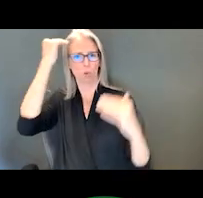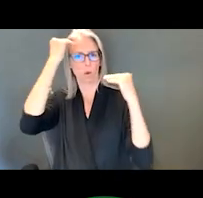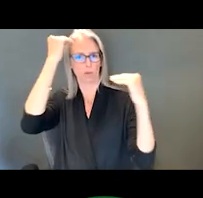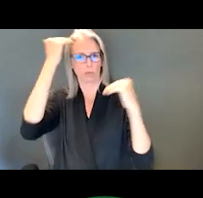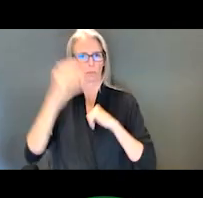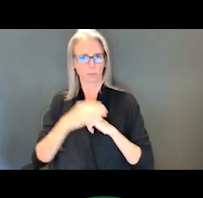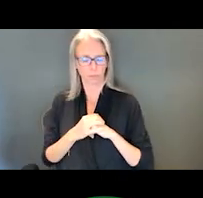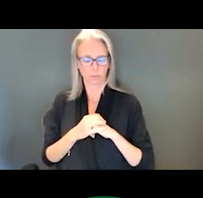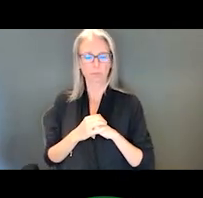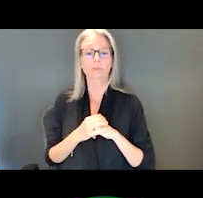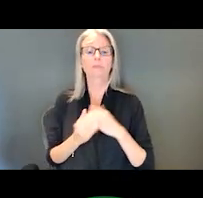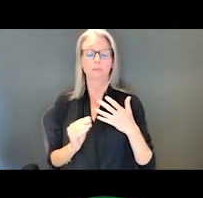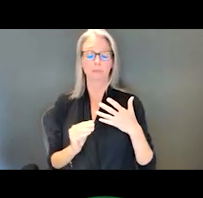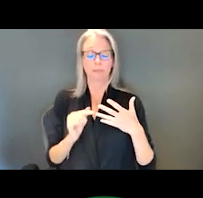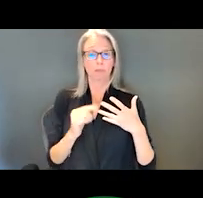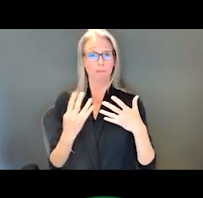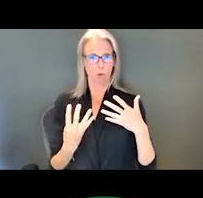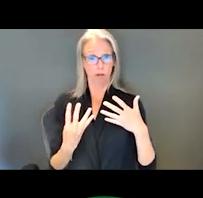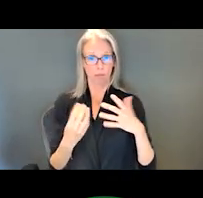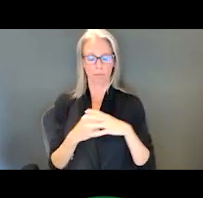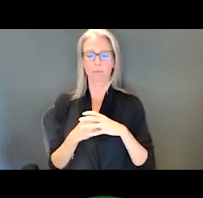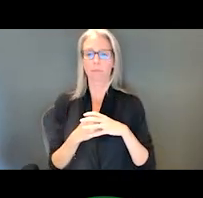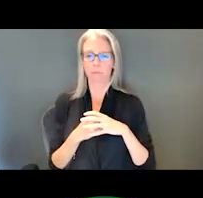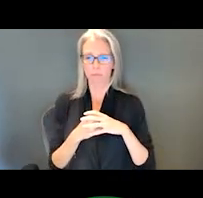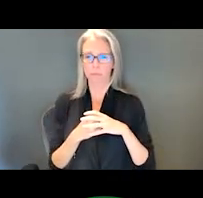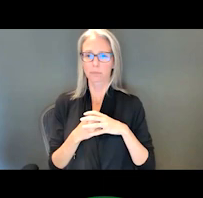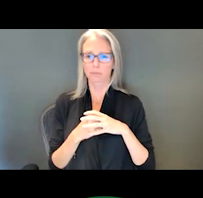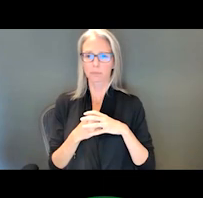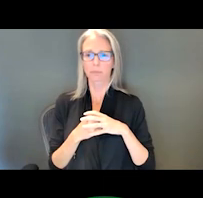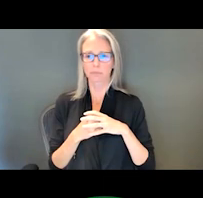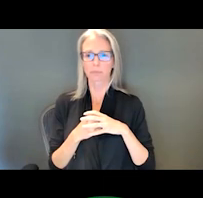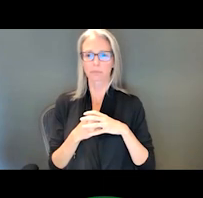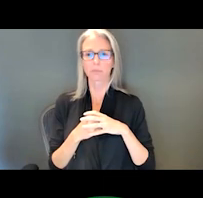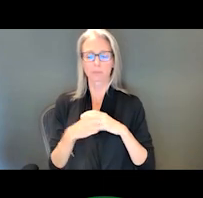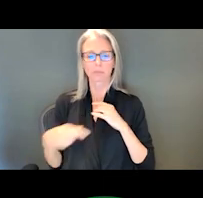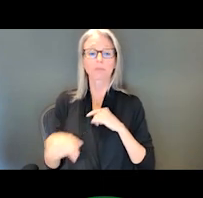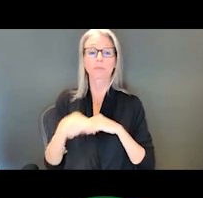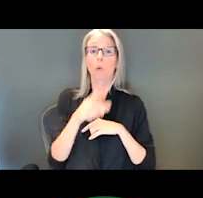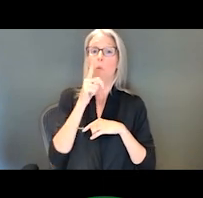And Karina made that point. And this can include friends and family, but it can also include